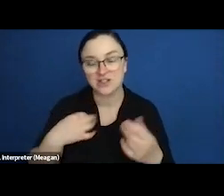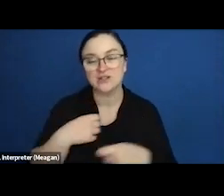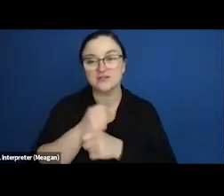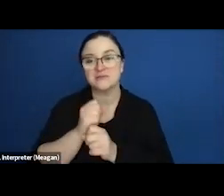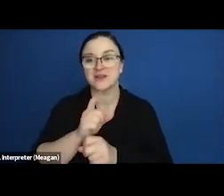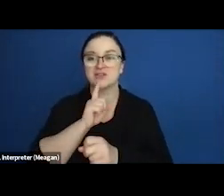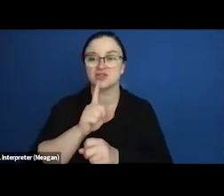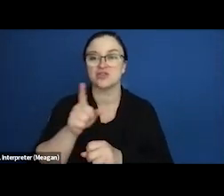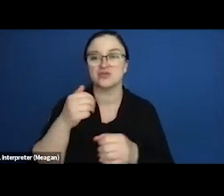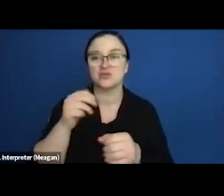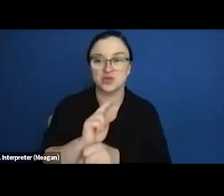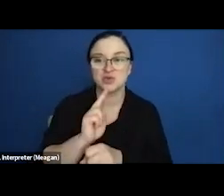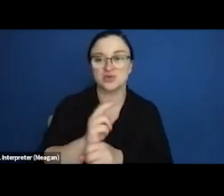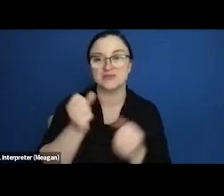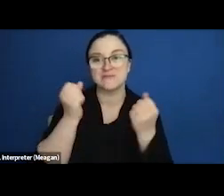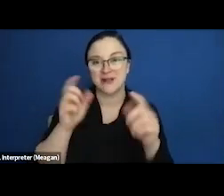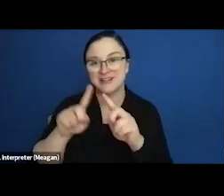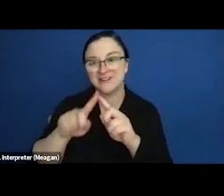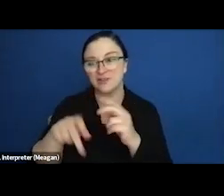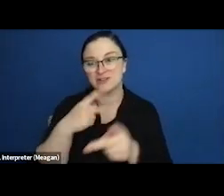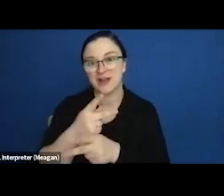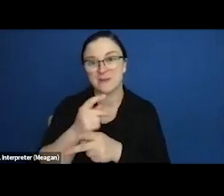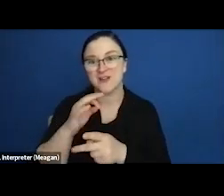of multiple methods of data collection for accessibility.